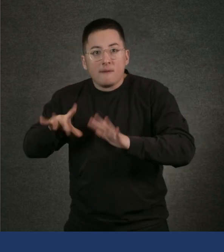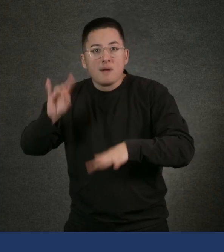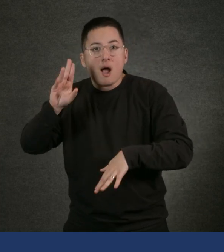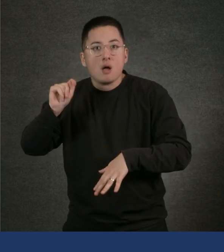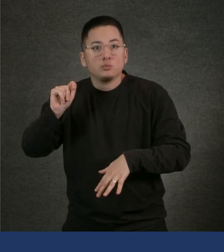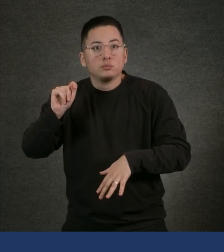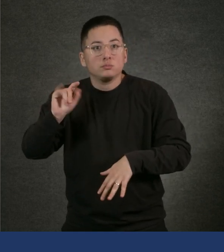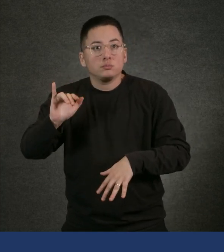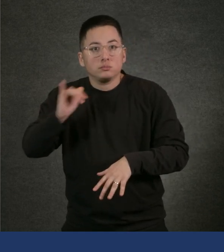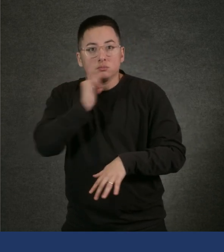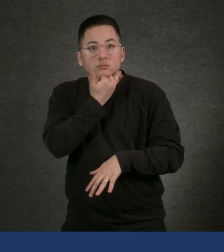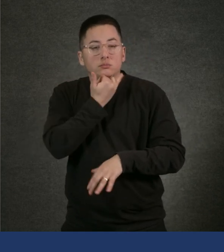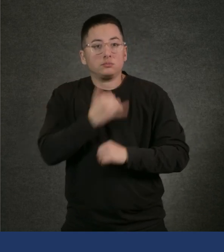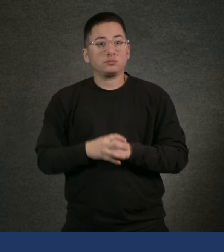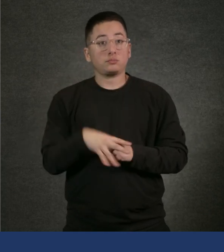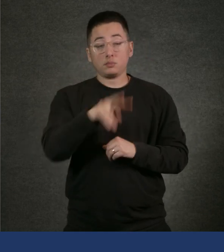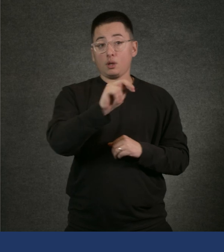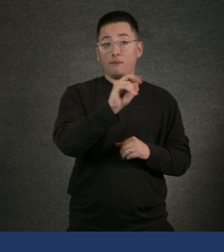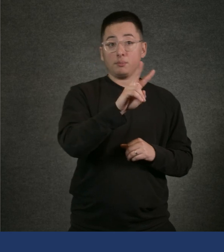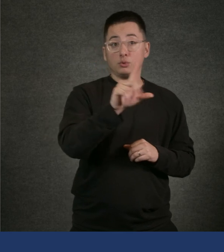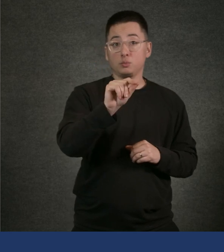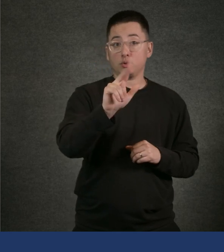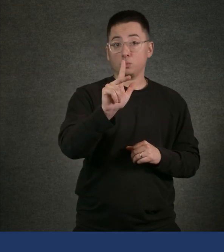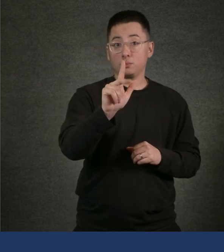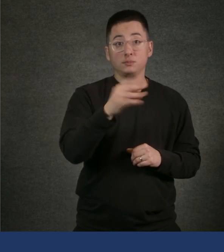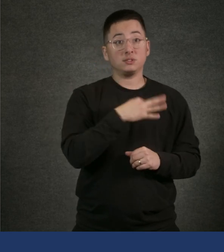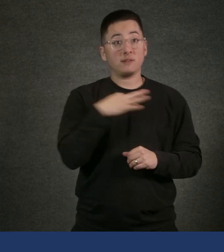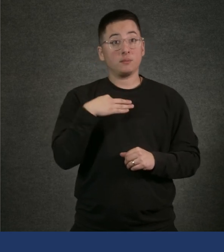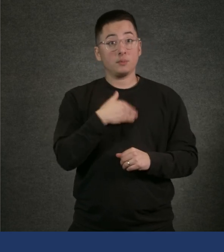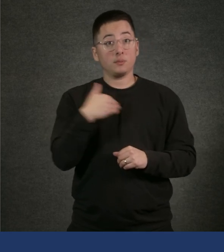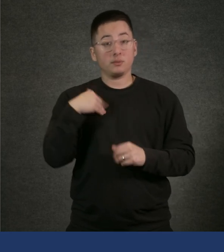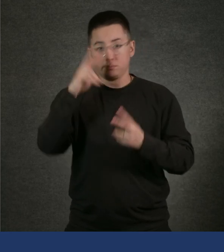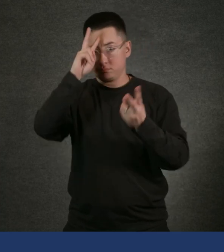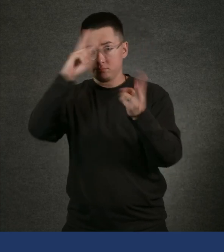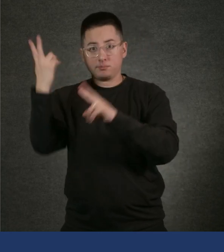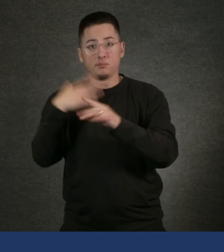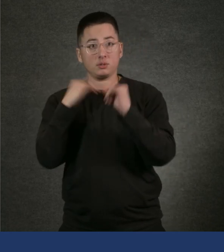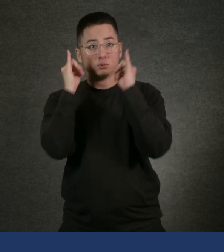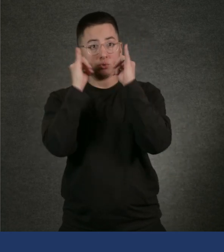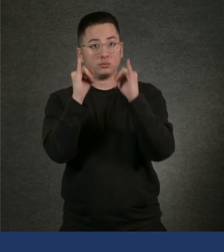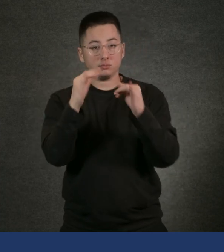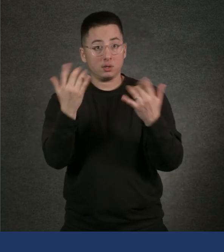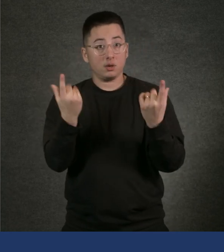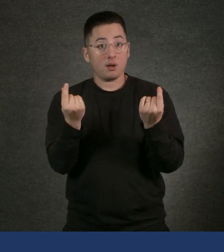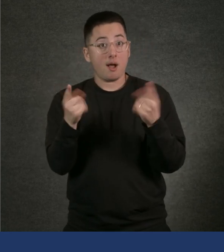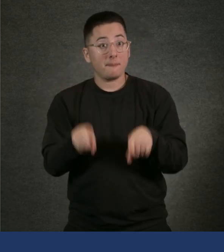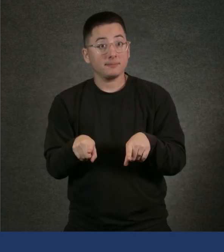causing a serious knee injury. Just months later, I was dropped into my bed,